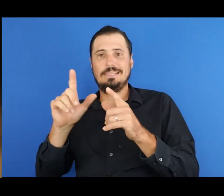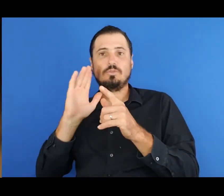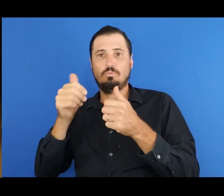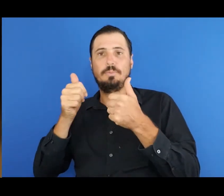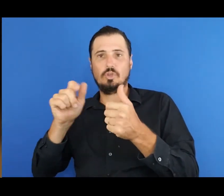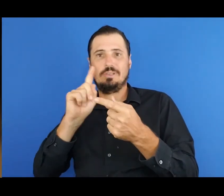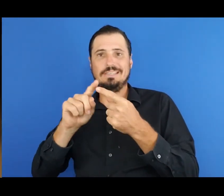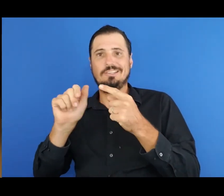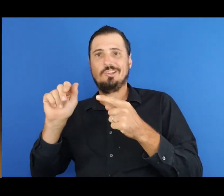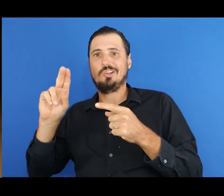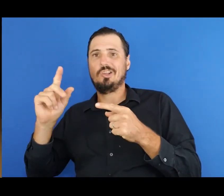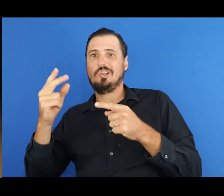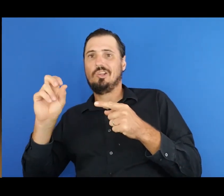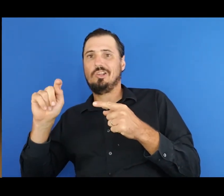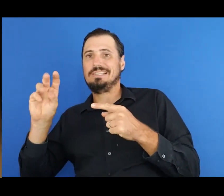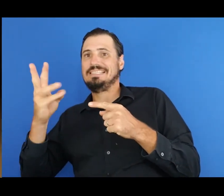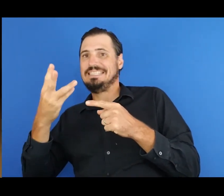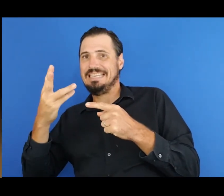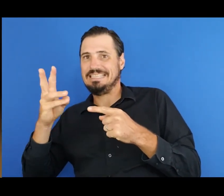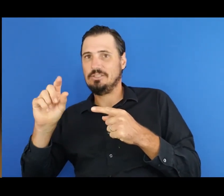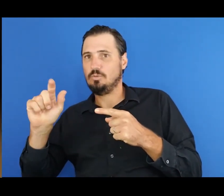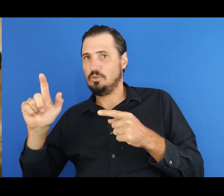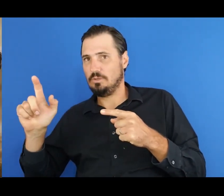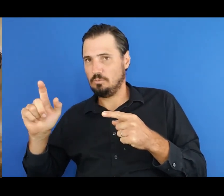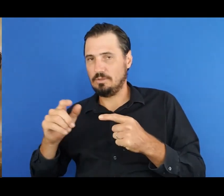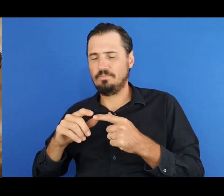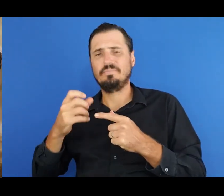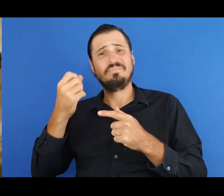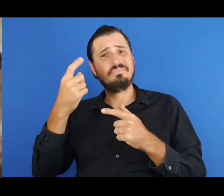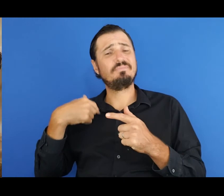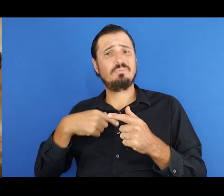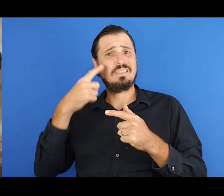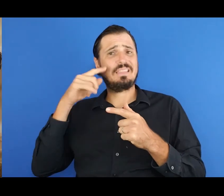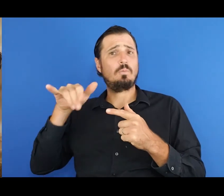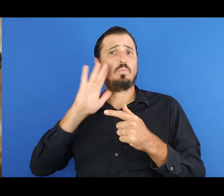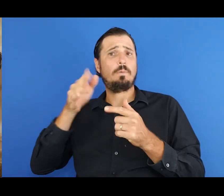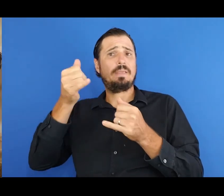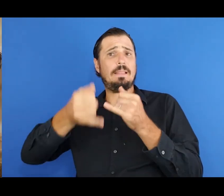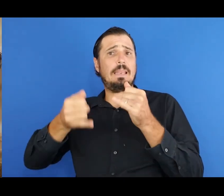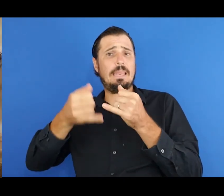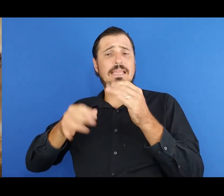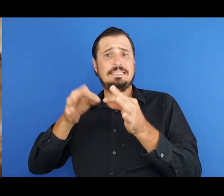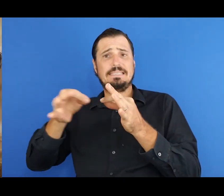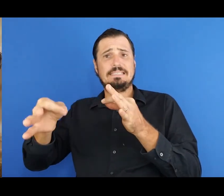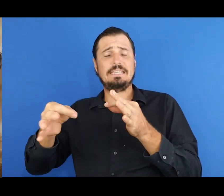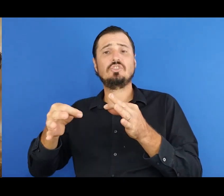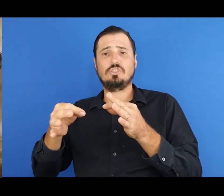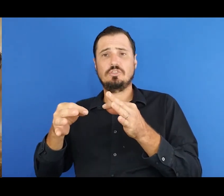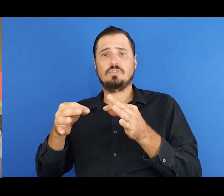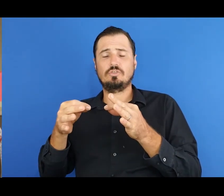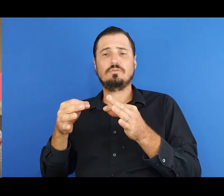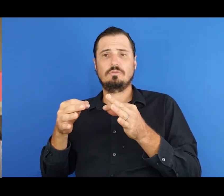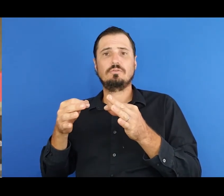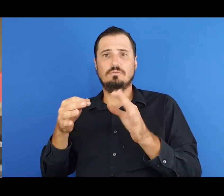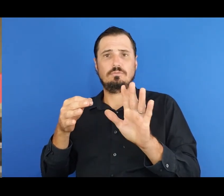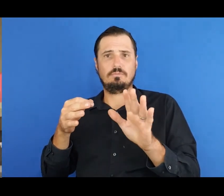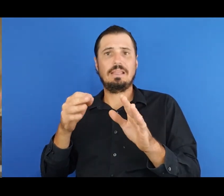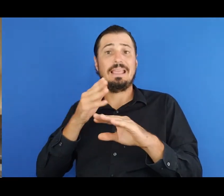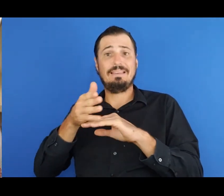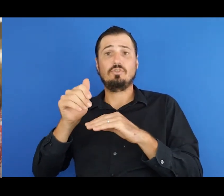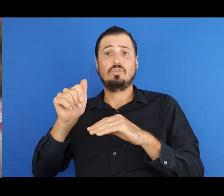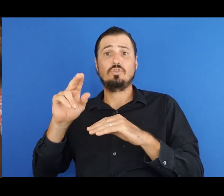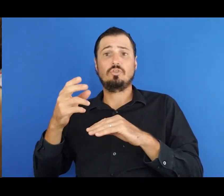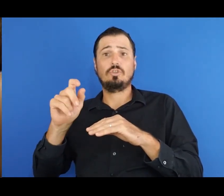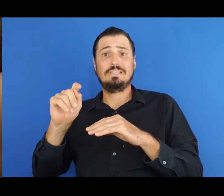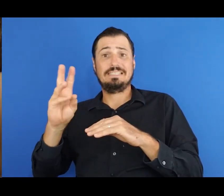we expect that this will be the last extension granted via emergency proclamations, and after August 6, late penalties will be enforced.